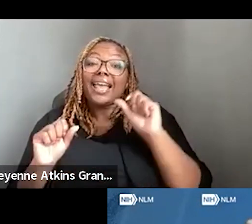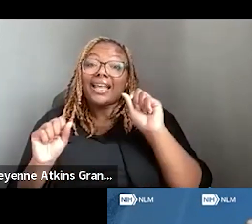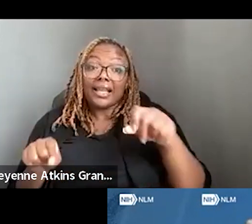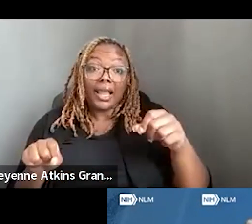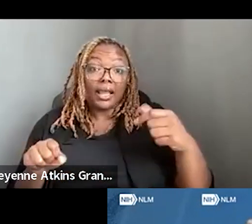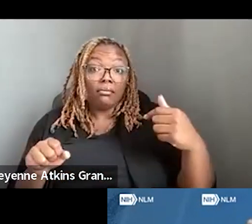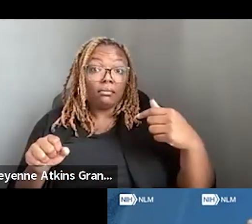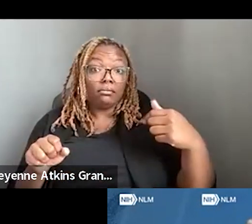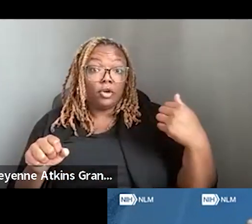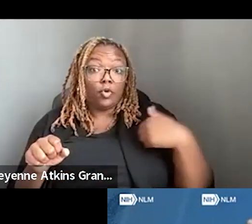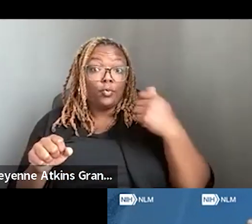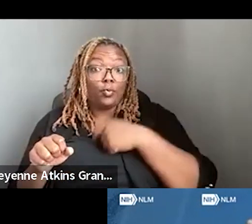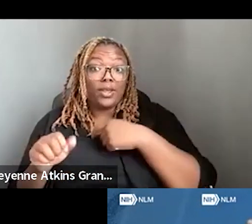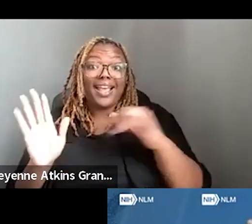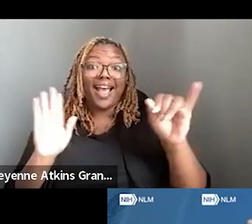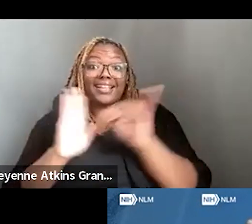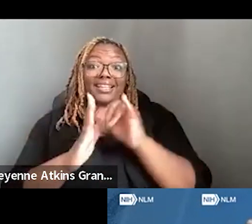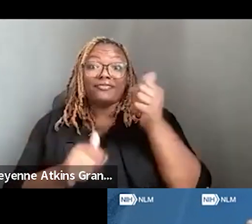in which system a proposal was submitted?